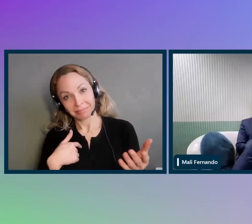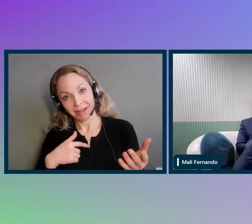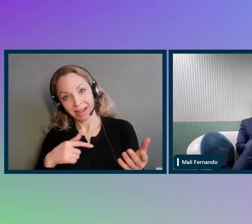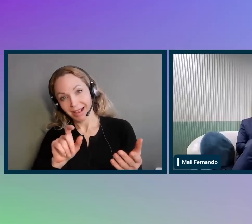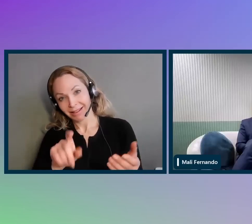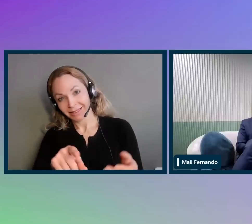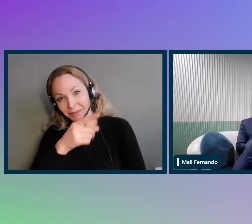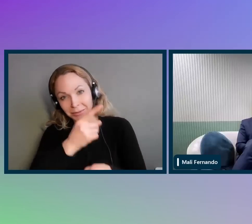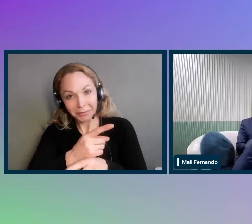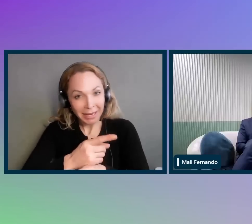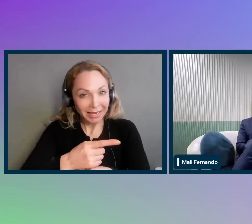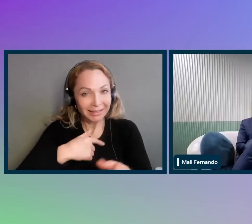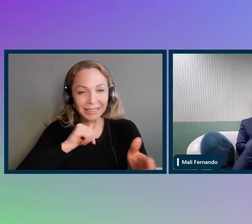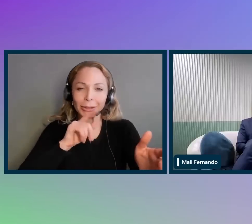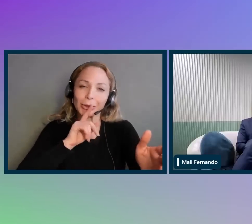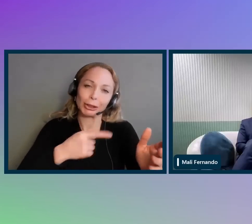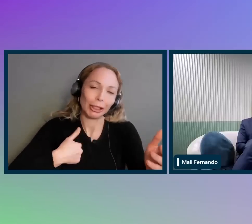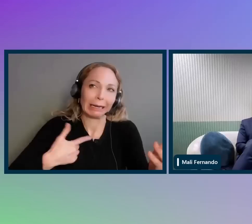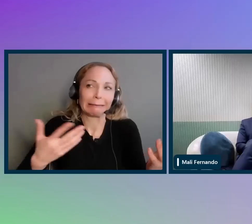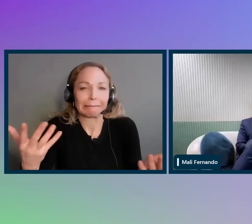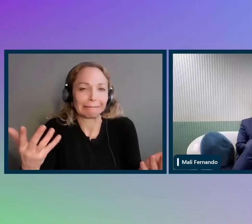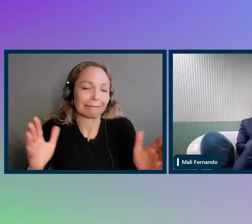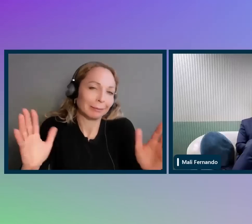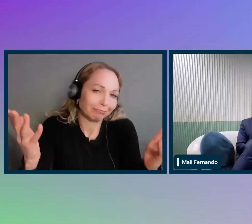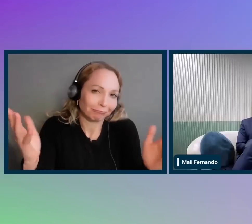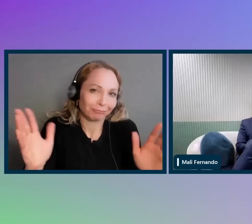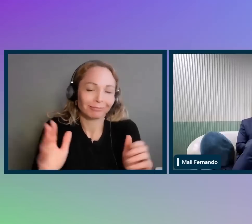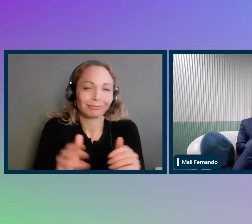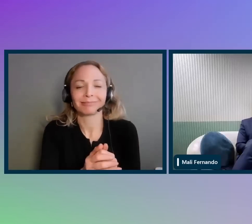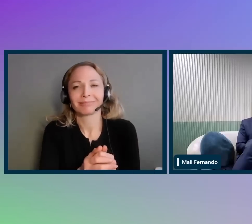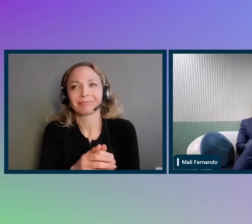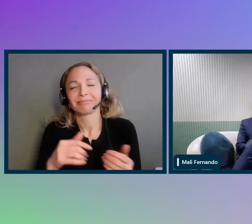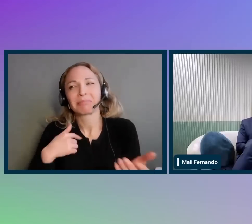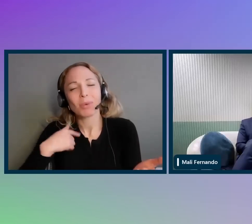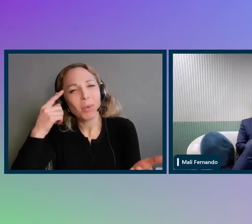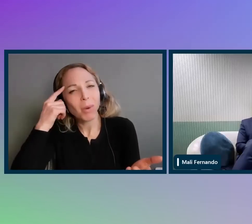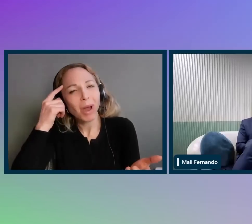But I wonder, was there some chance for a moment